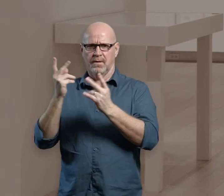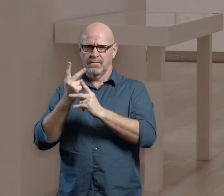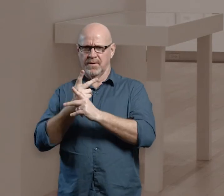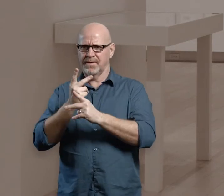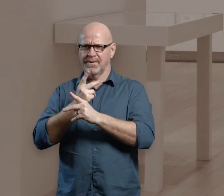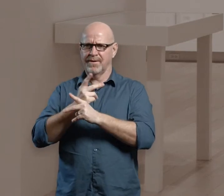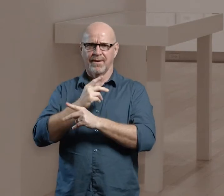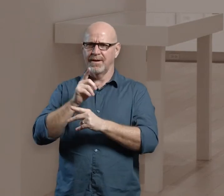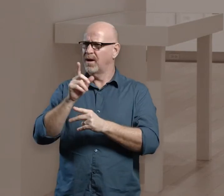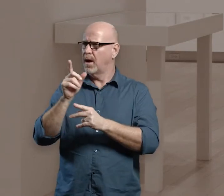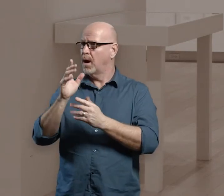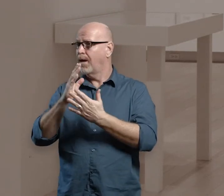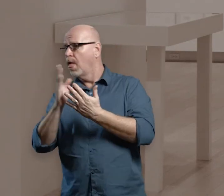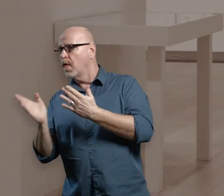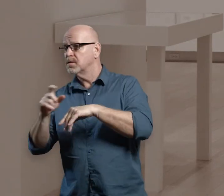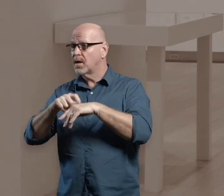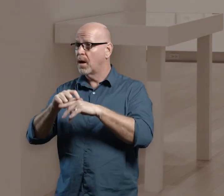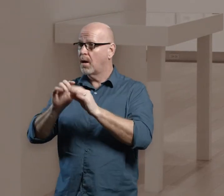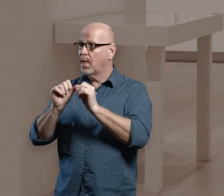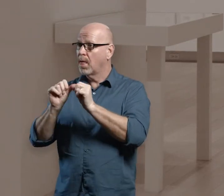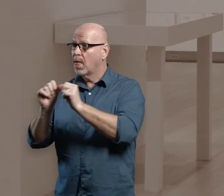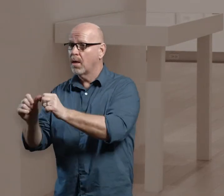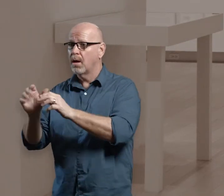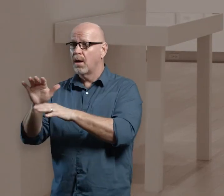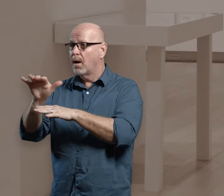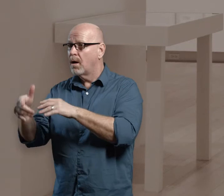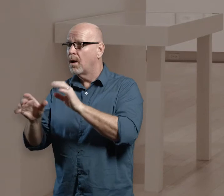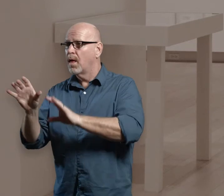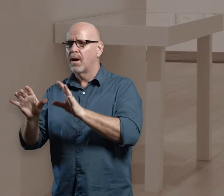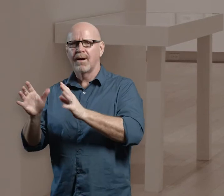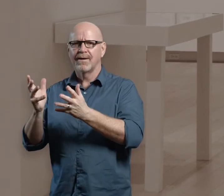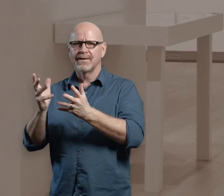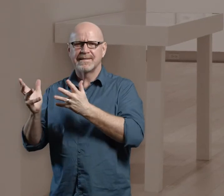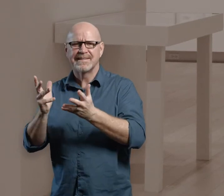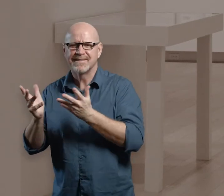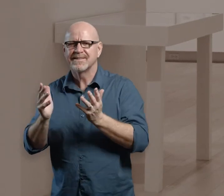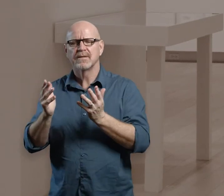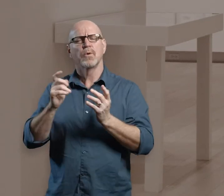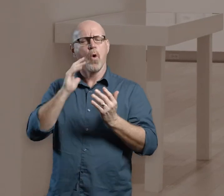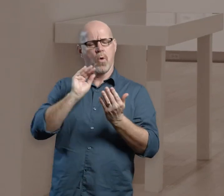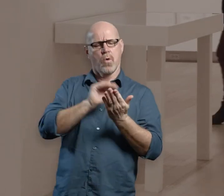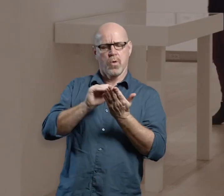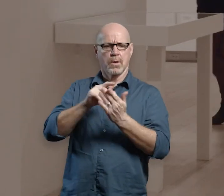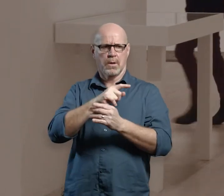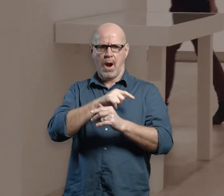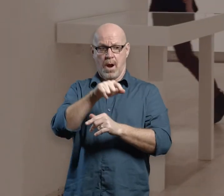Black and white portraits with a dark background are framed in white. A white table with two legs is attached to the wall on the left.